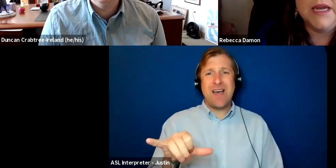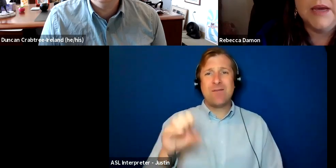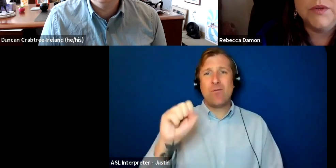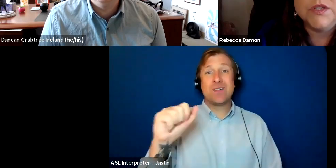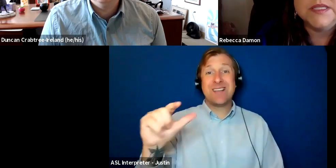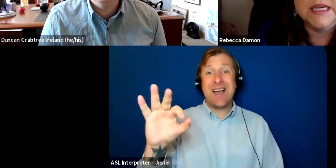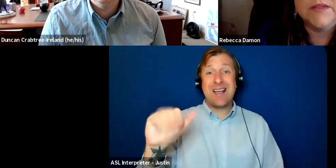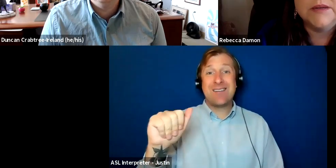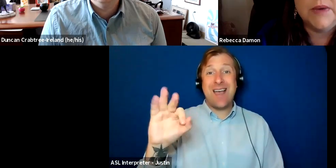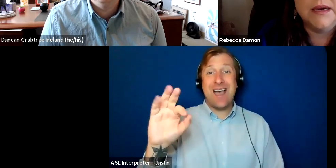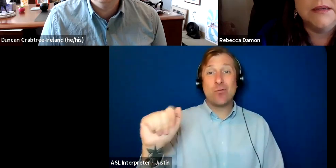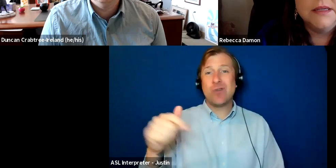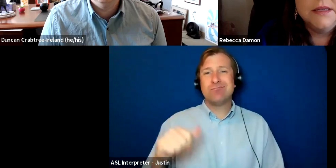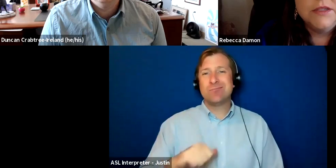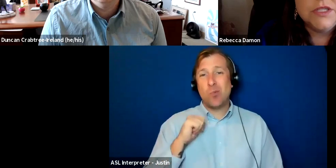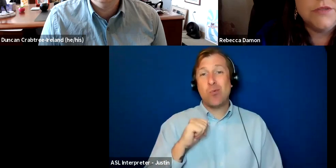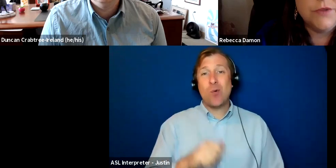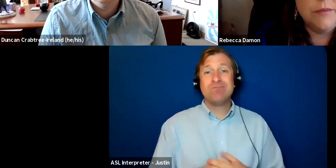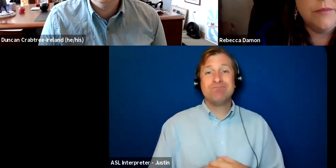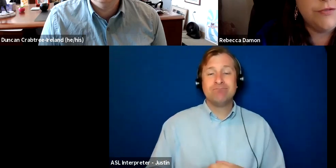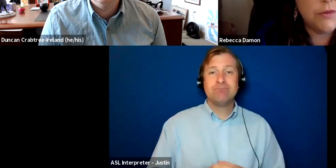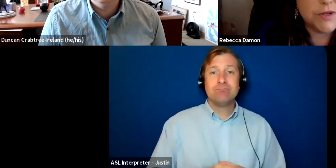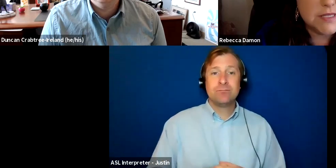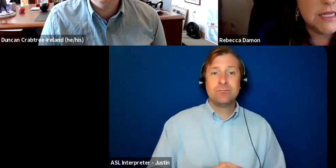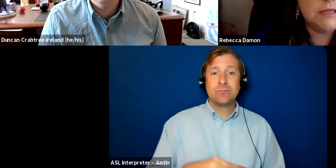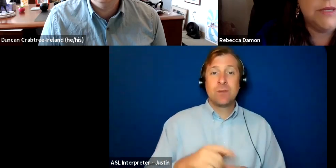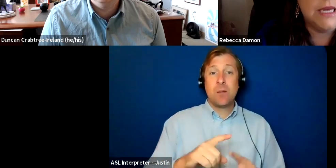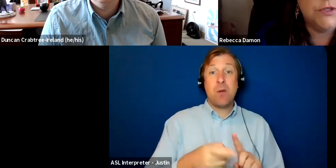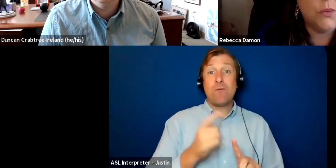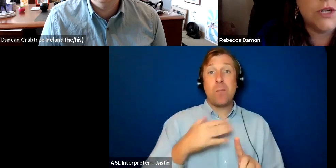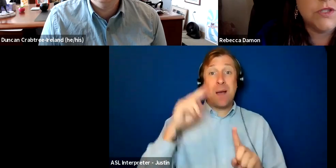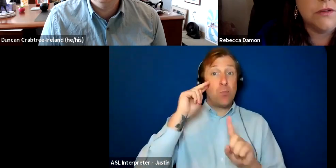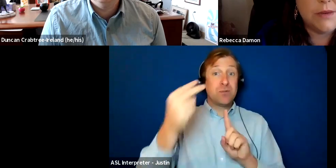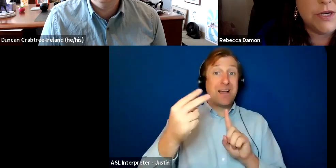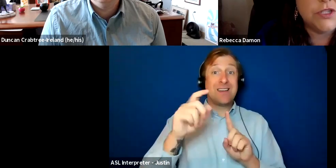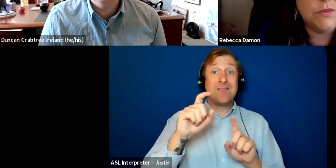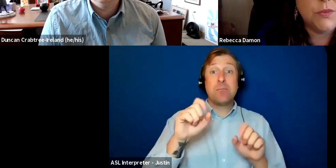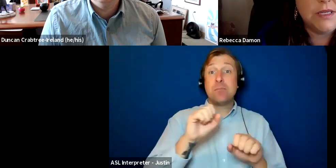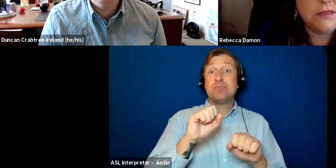But I will just say that, just from my front row seat, being able to watch the collaboration between